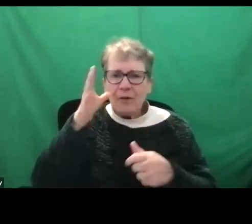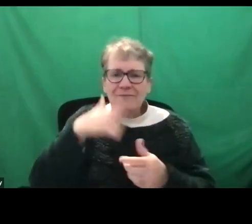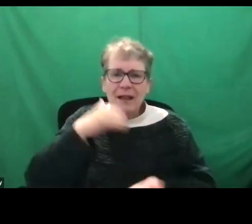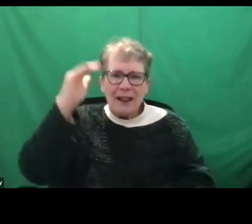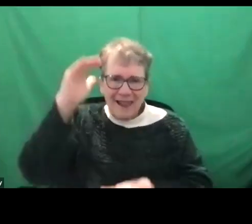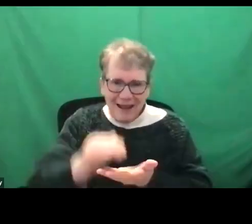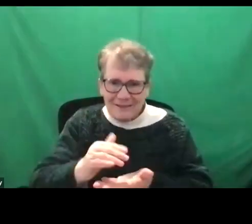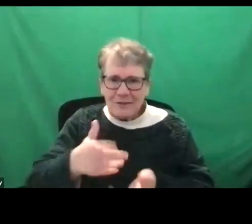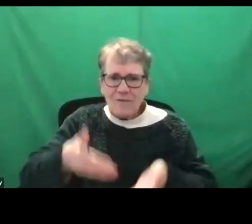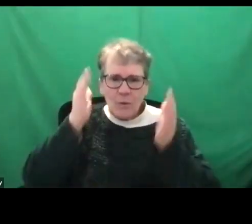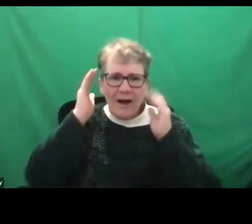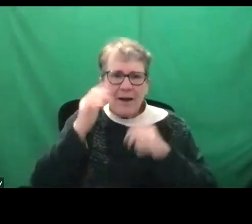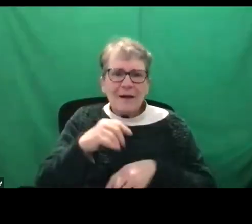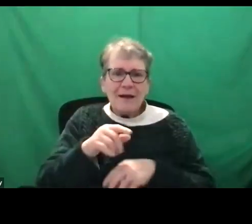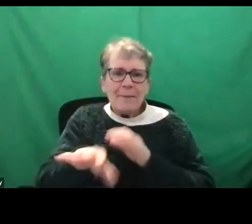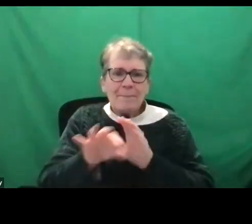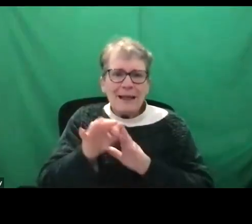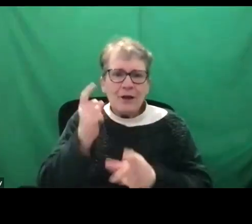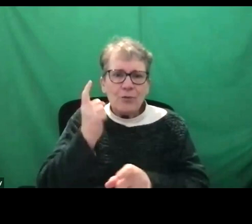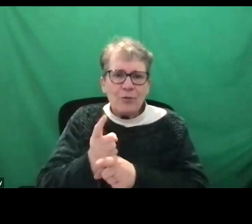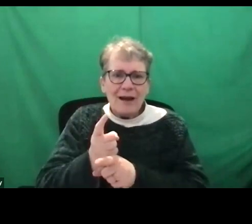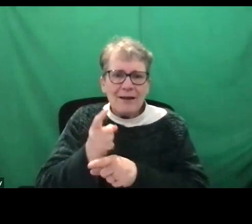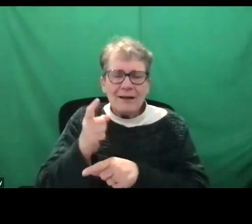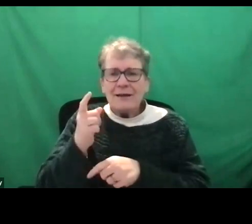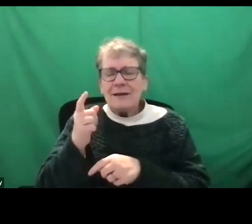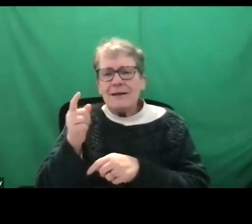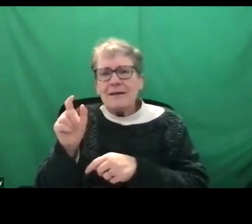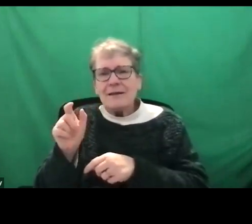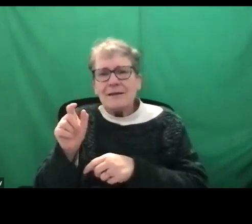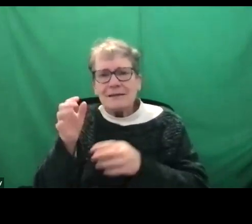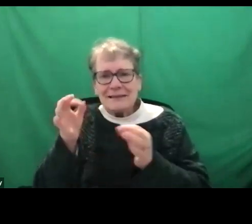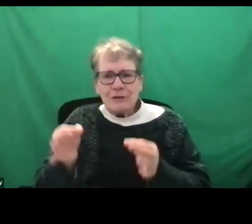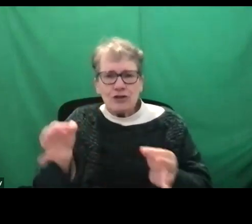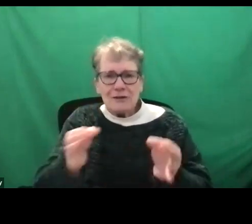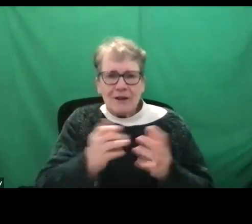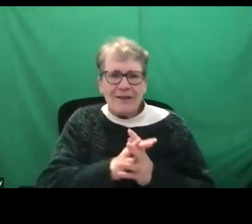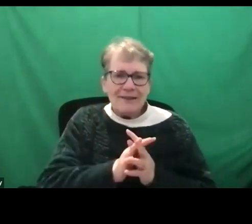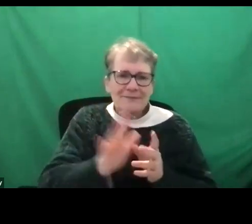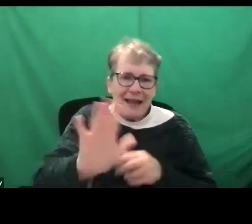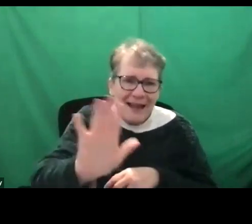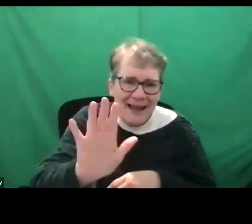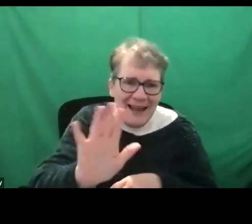becoming-- becoming a case manager. We need more social workers, so social workers are less overwhelmed